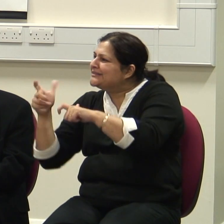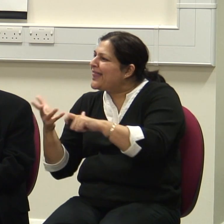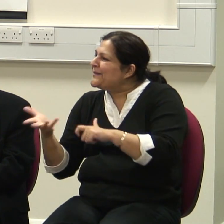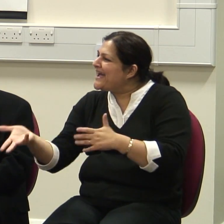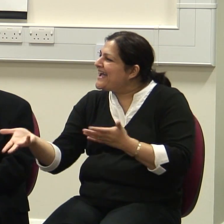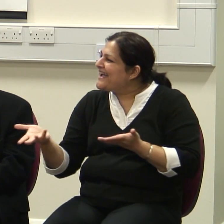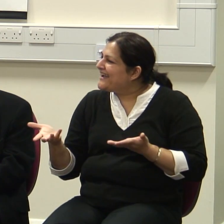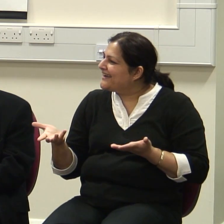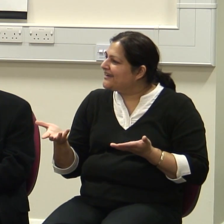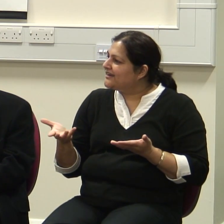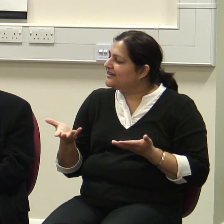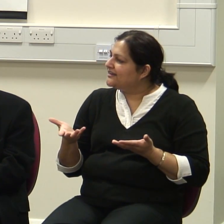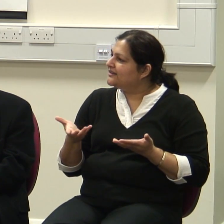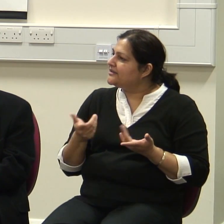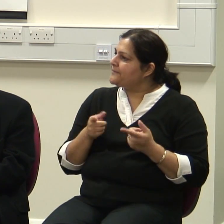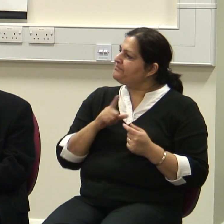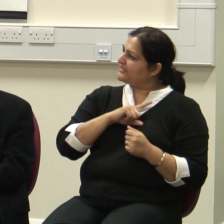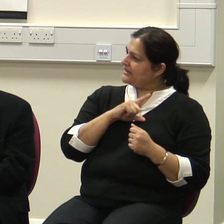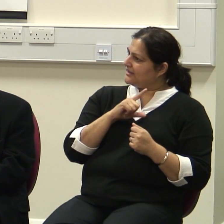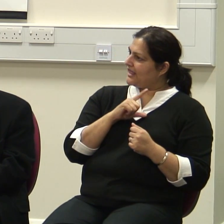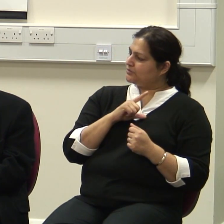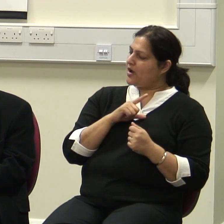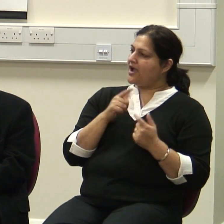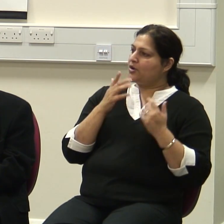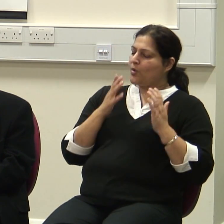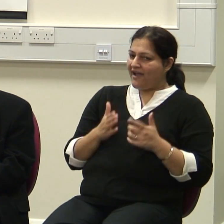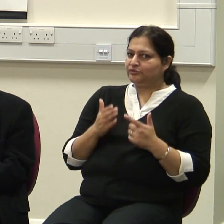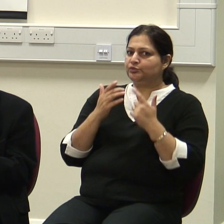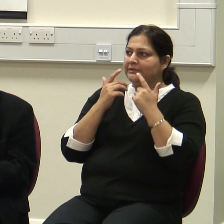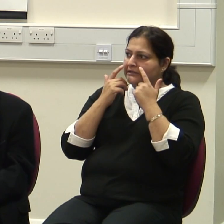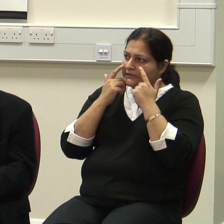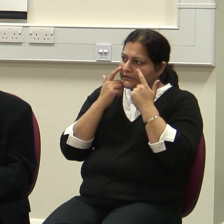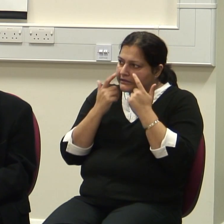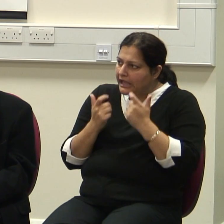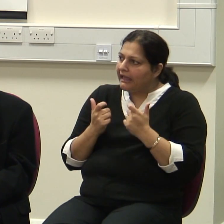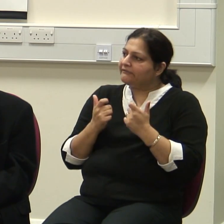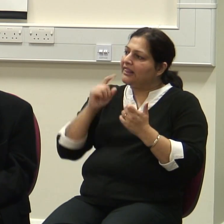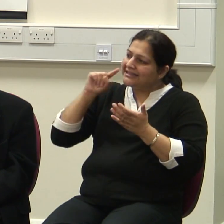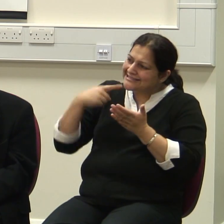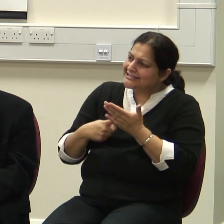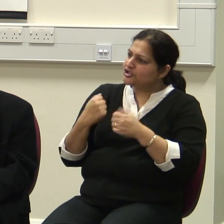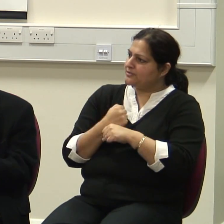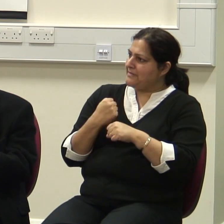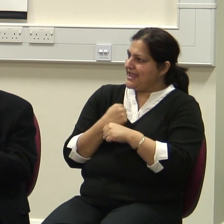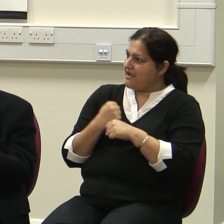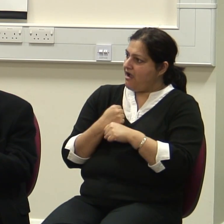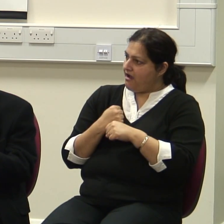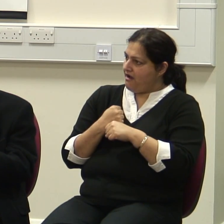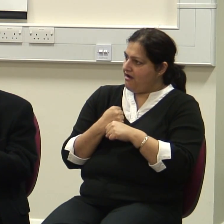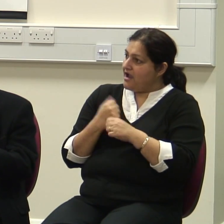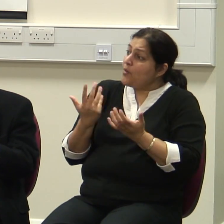having to be a careful decision maker in a free society. I have no answer to that.